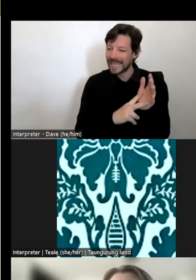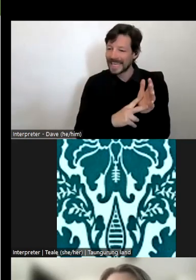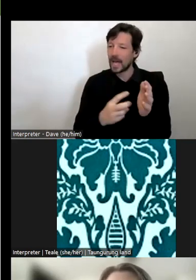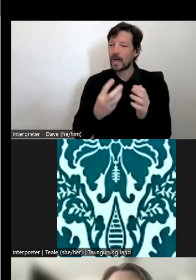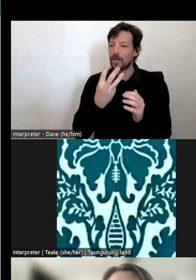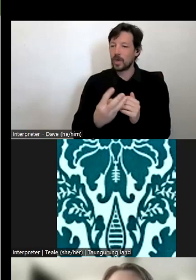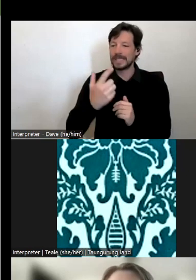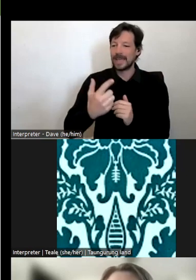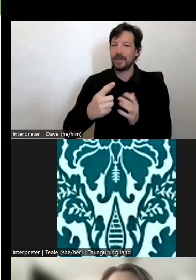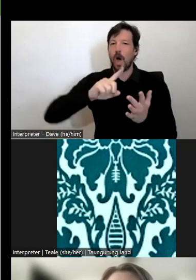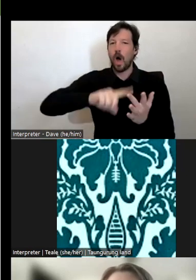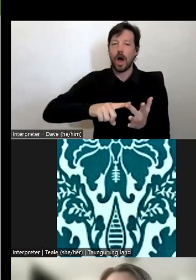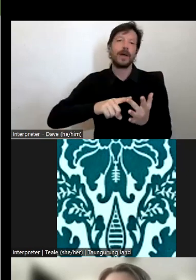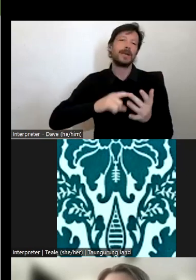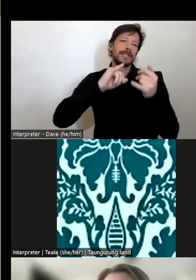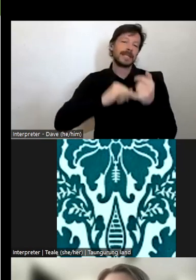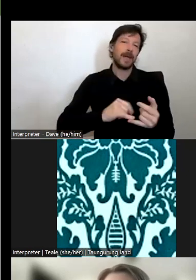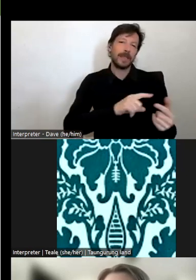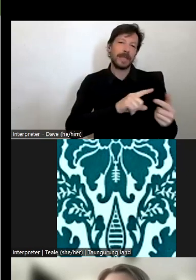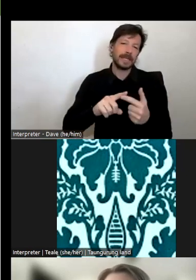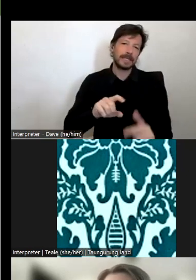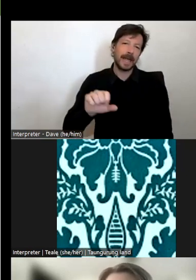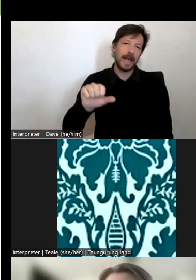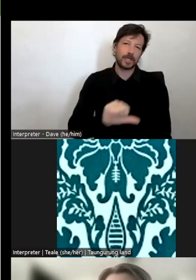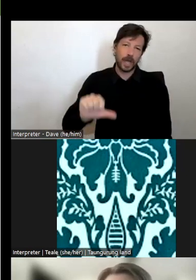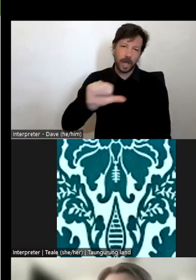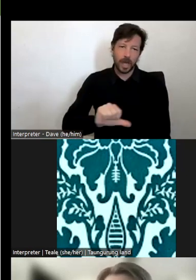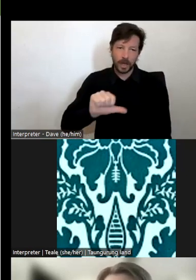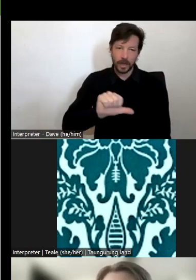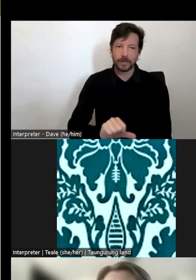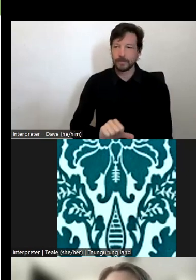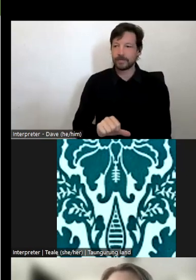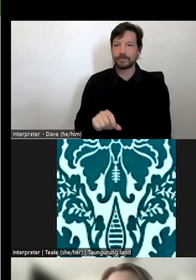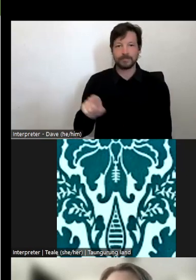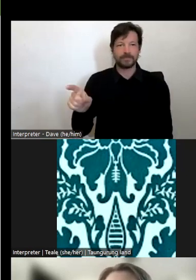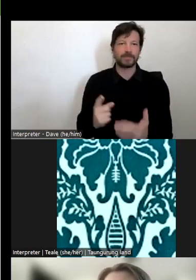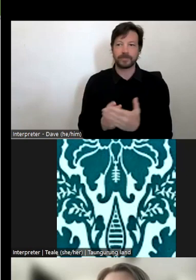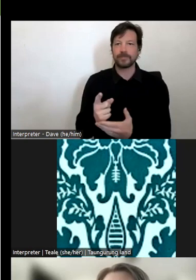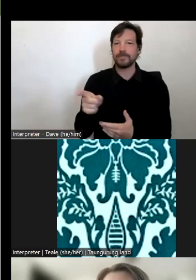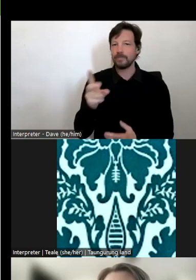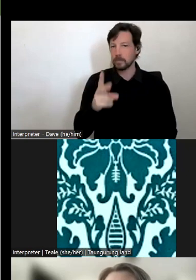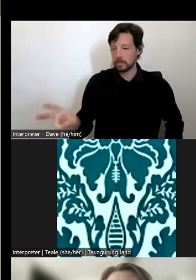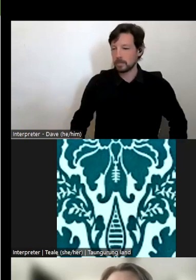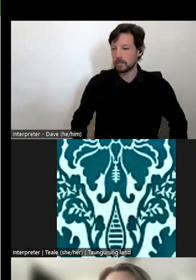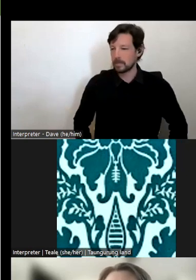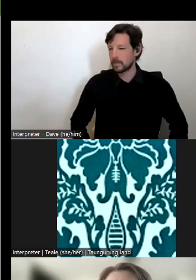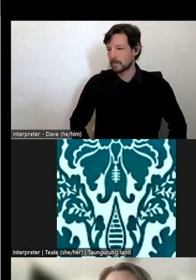So that's a common gene that's seen there. And these ones, so there's carriers.